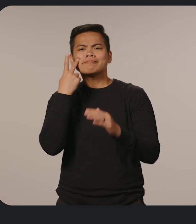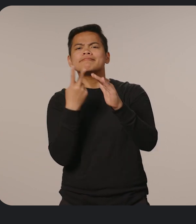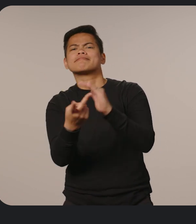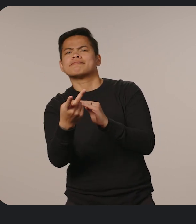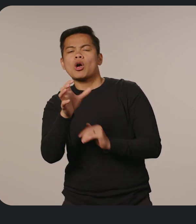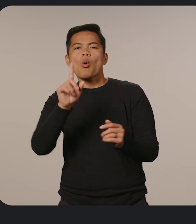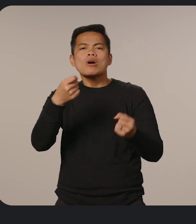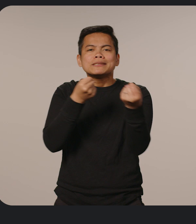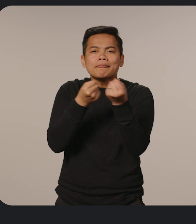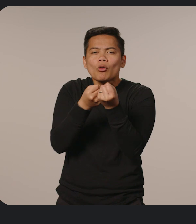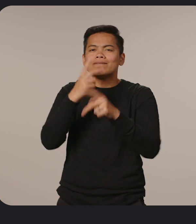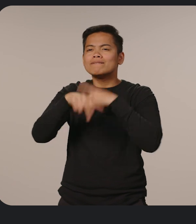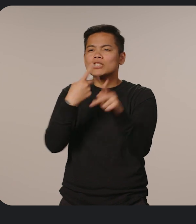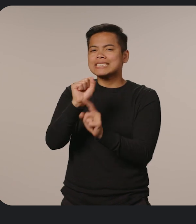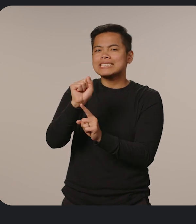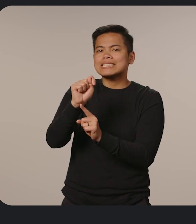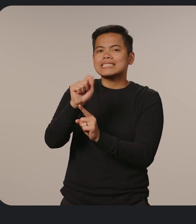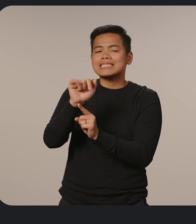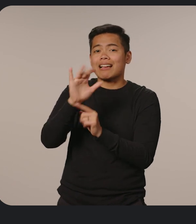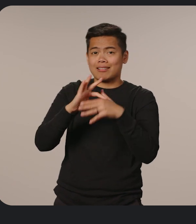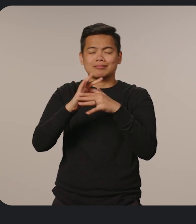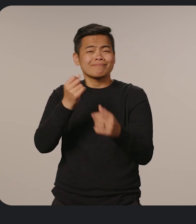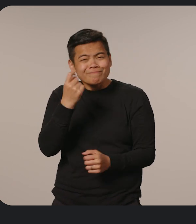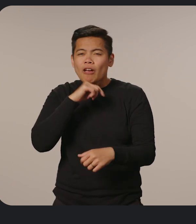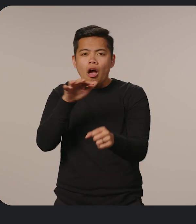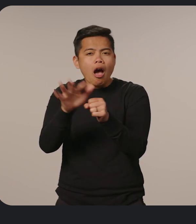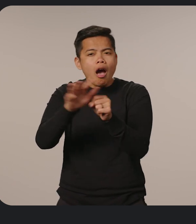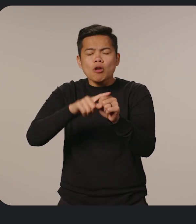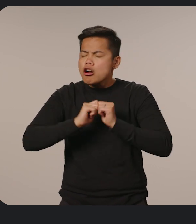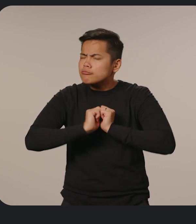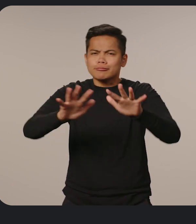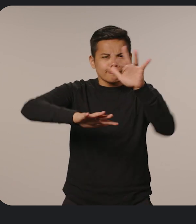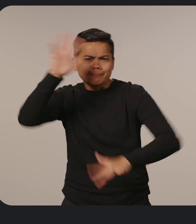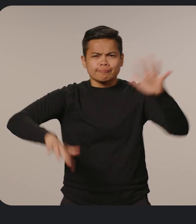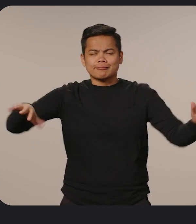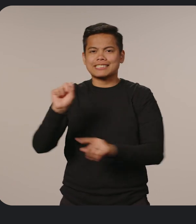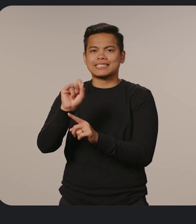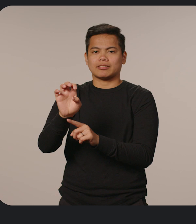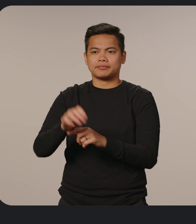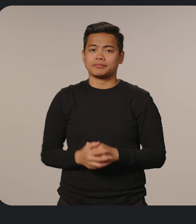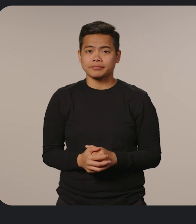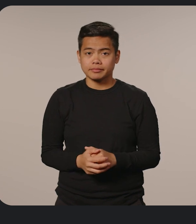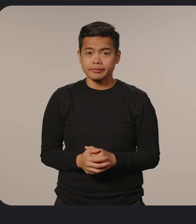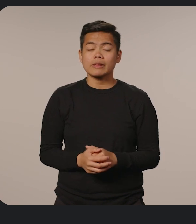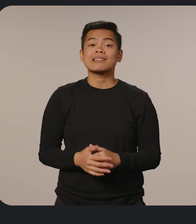versioning for static content but that's not enough if you're deploying a dynamic